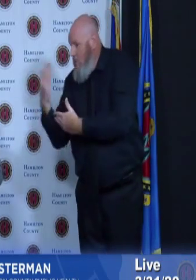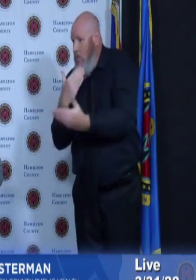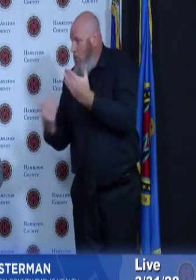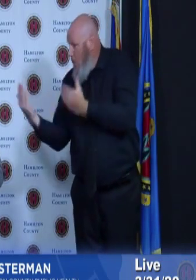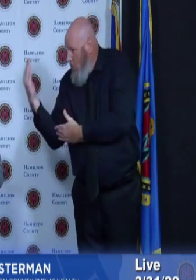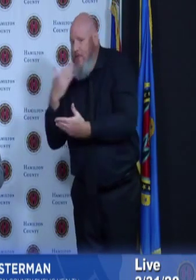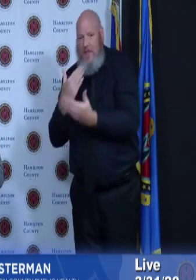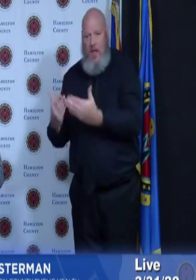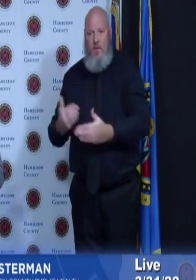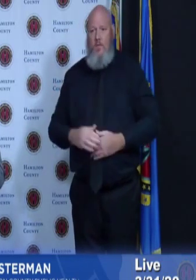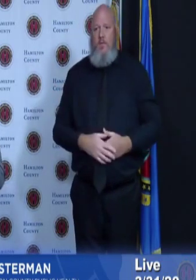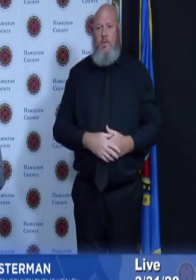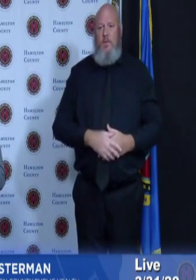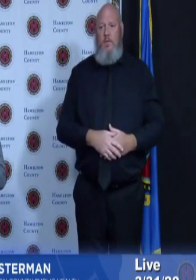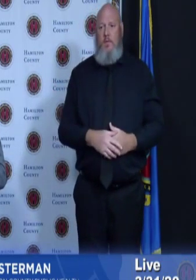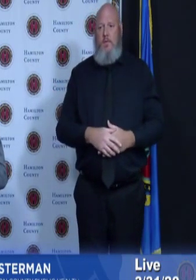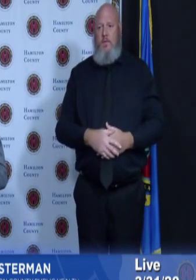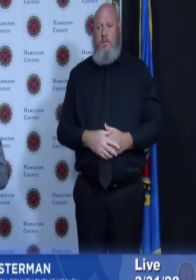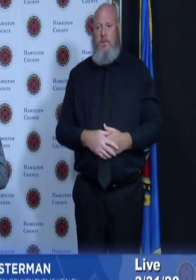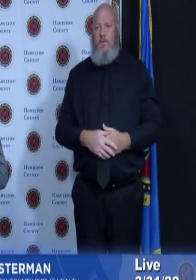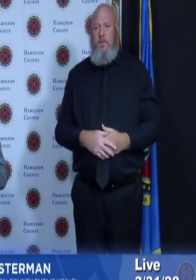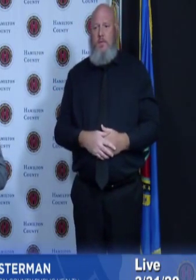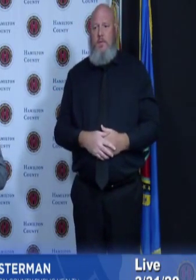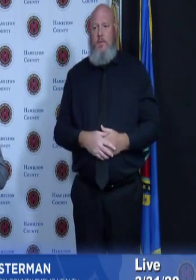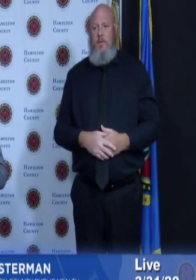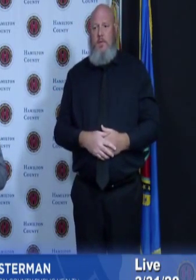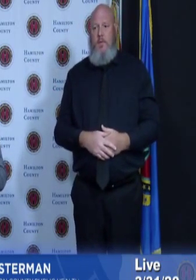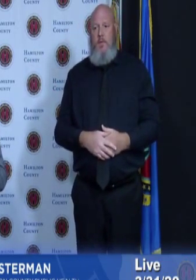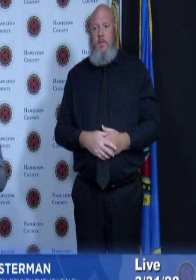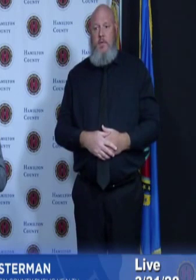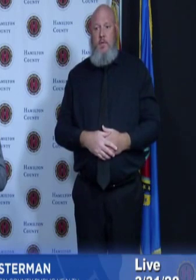p.m. these numbers are updated on our website in the state of Ohio we now are